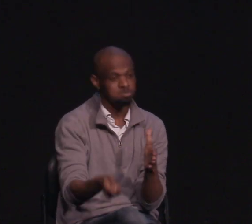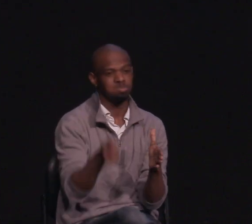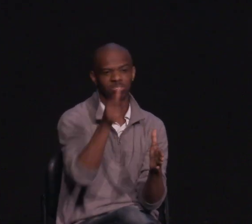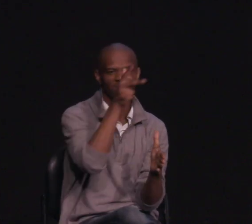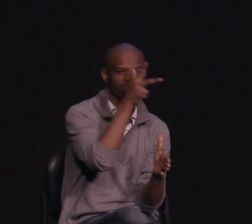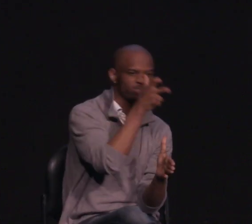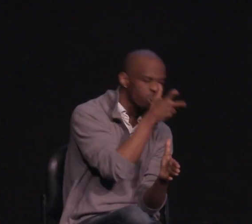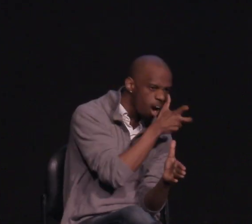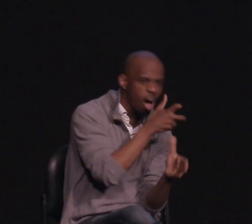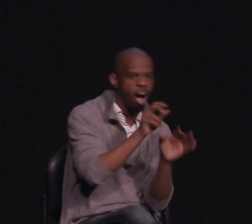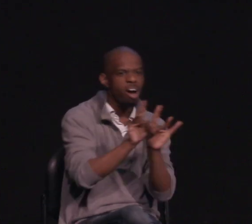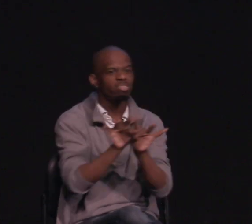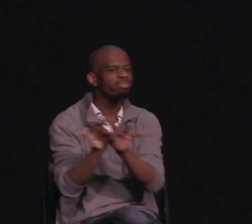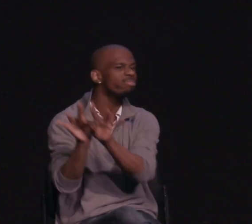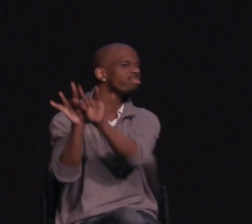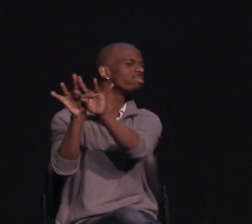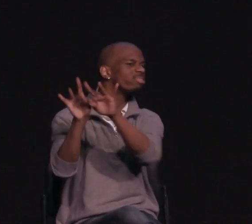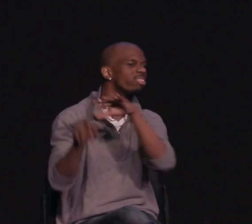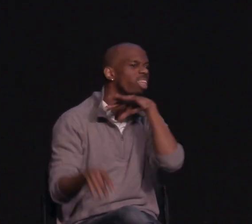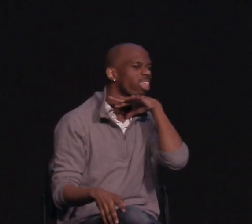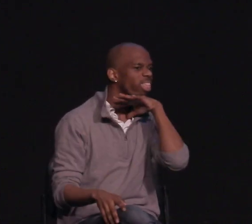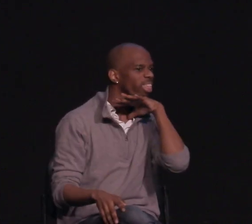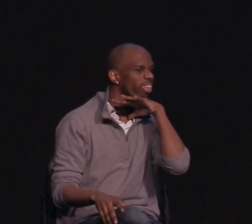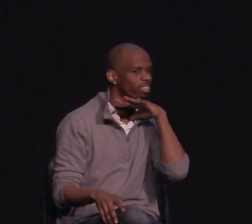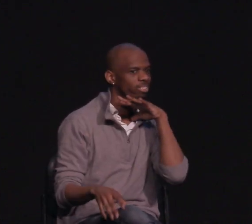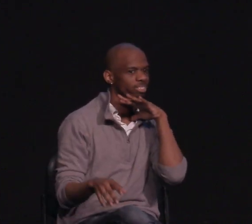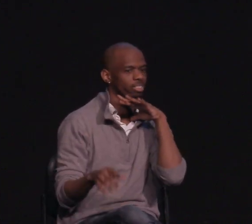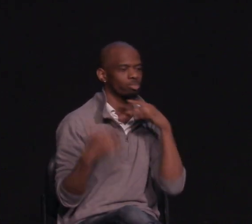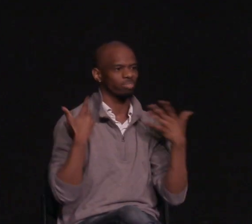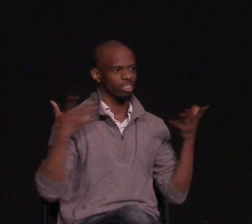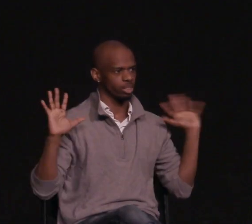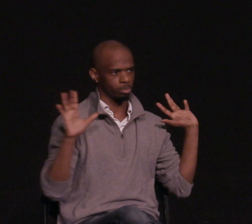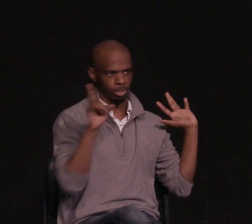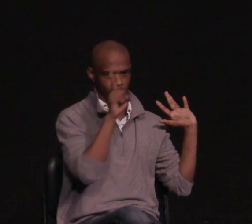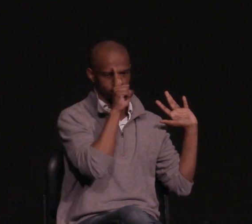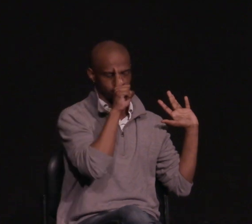It gets much more graphic so I'll stop there.